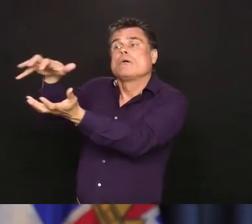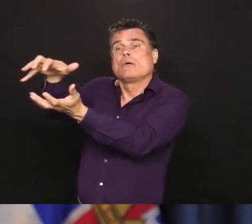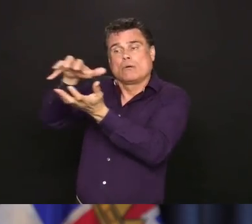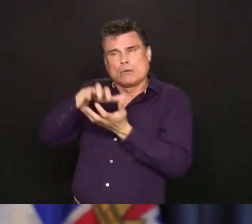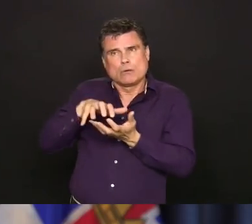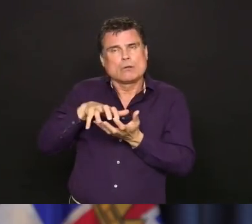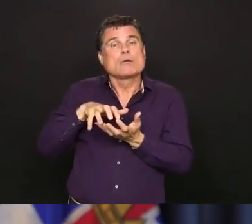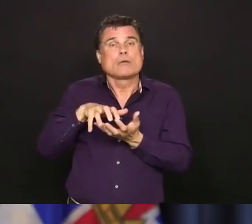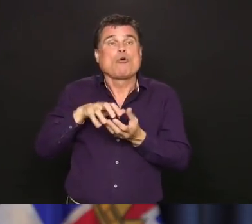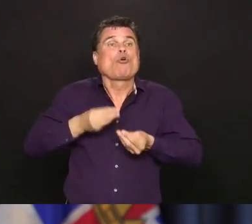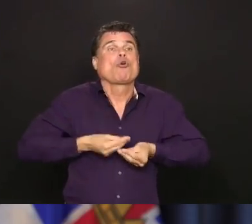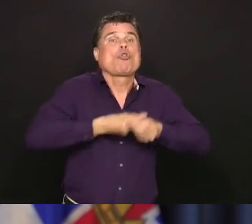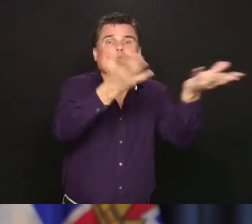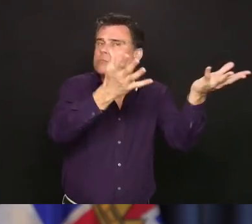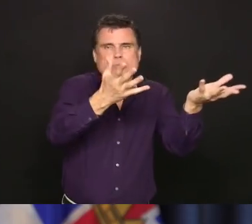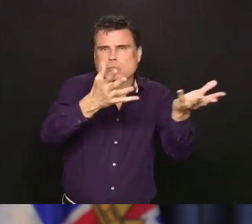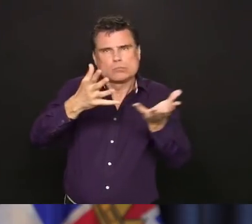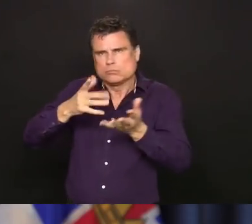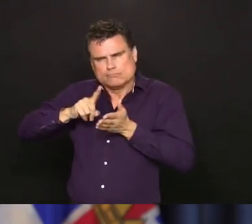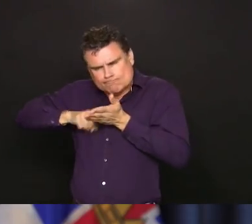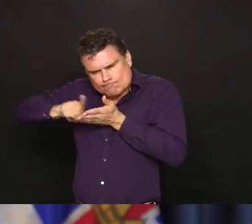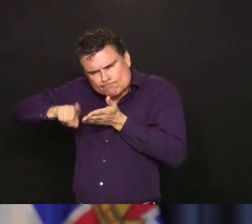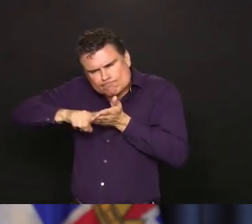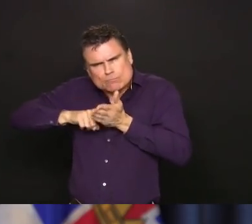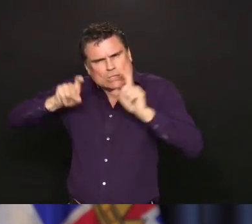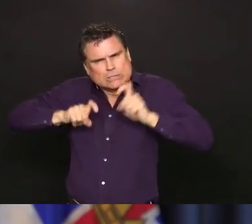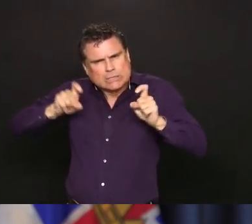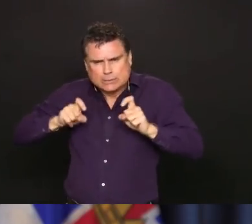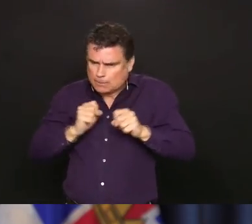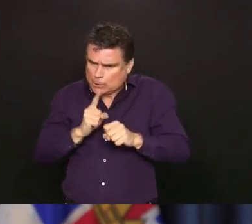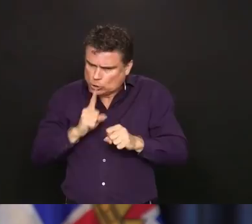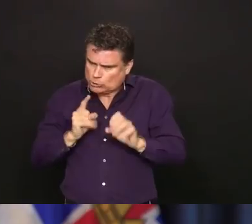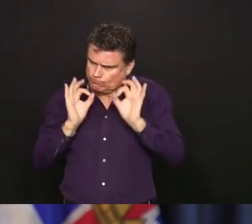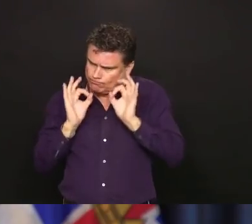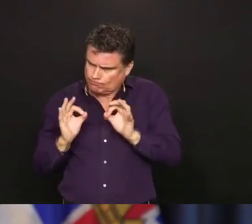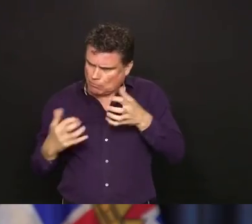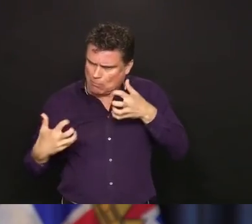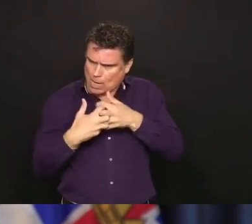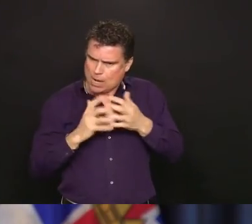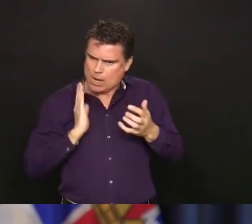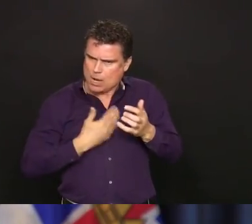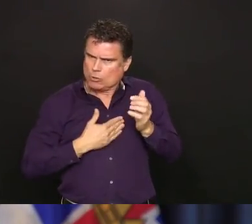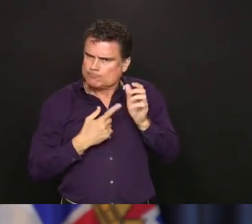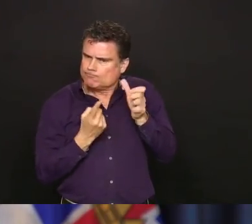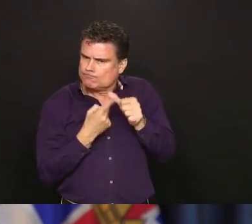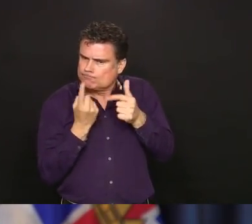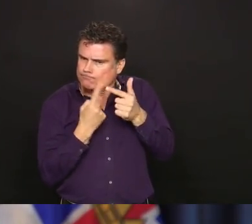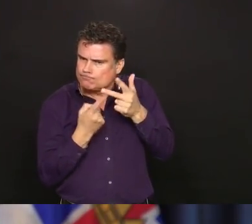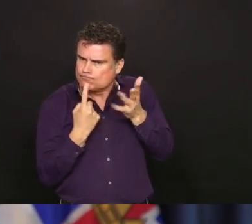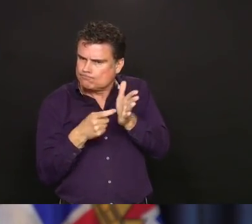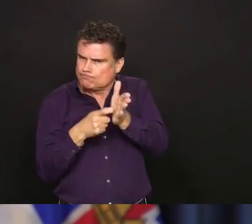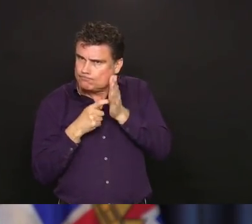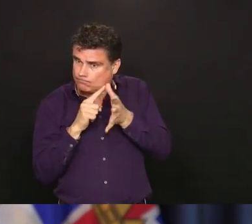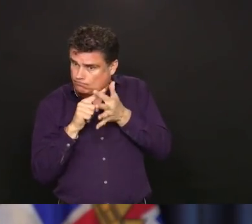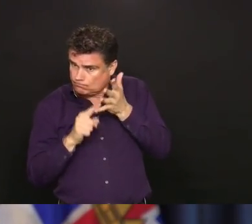workers in BC. just to say that we have -- because there's a lot of talk of different equipment, that